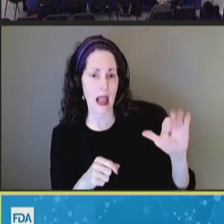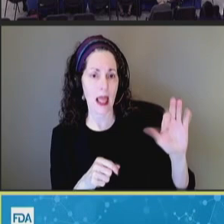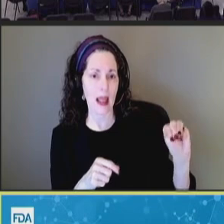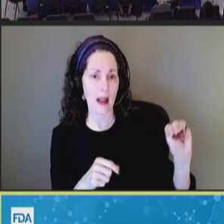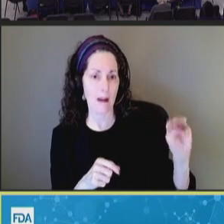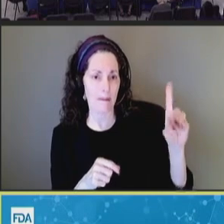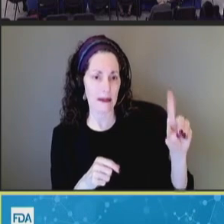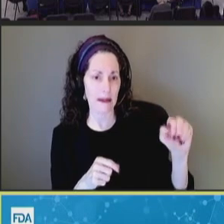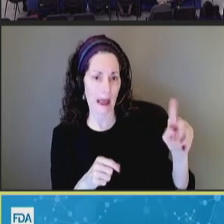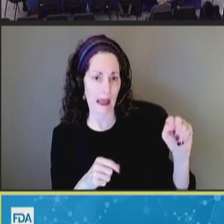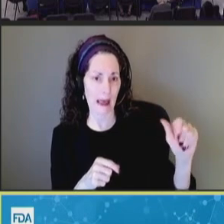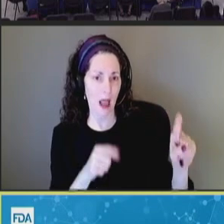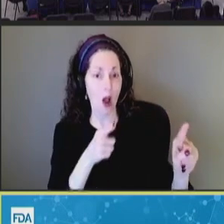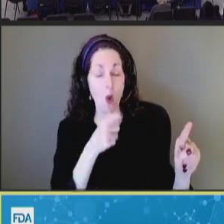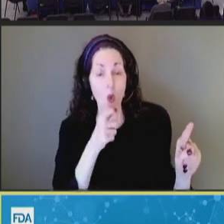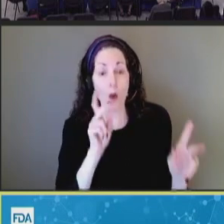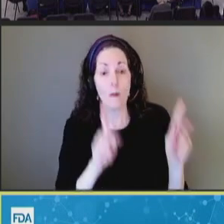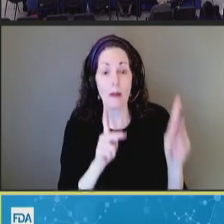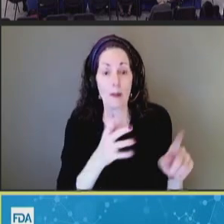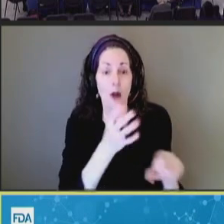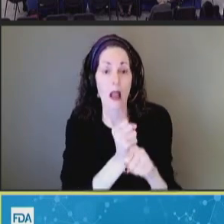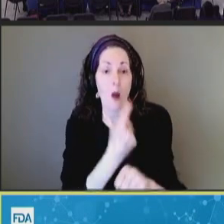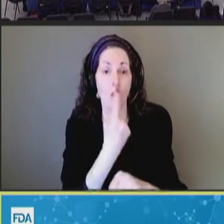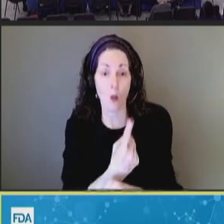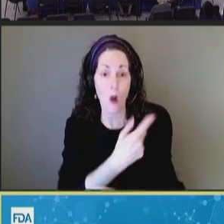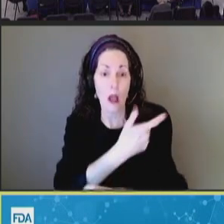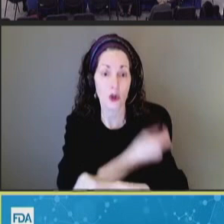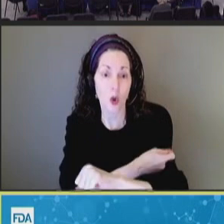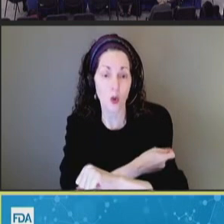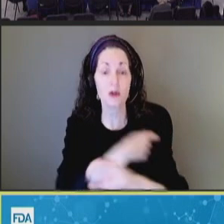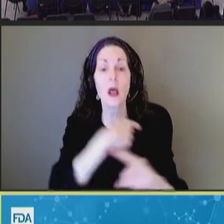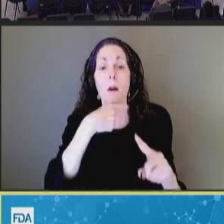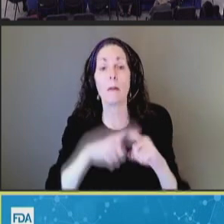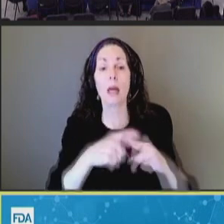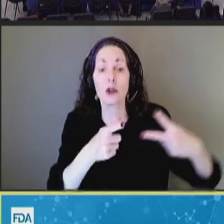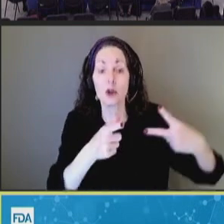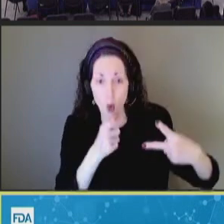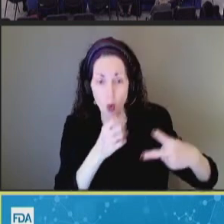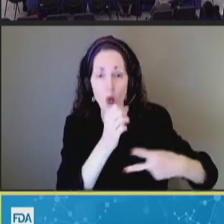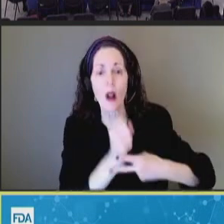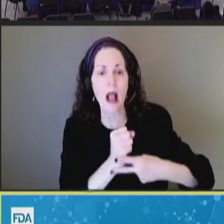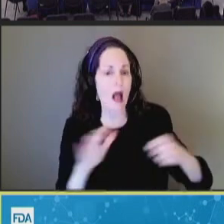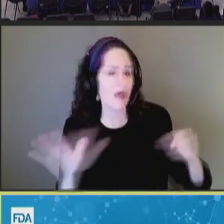dose and then also receiving the complete primary series of the COVID-19 vaccine.